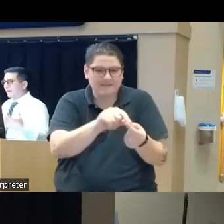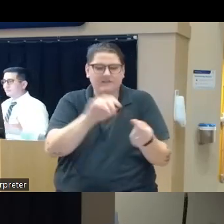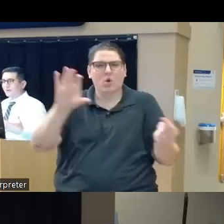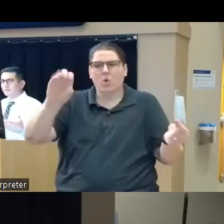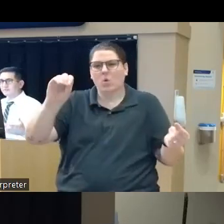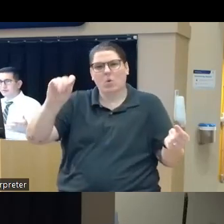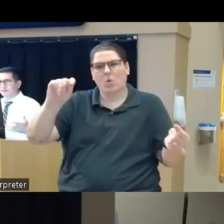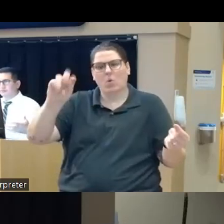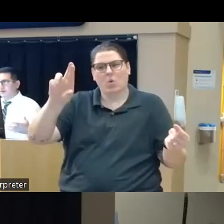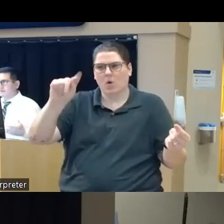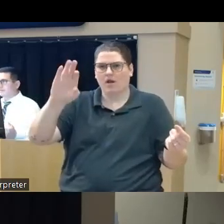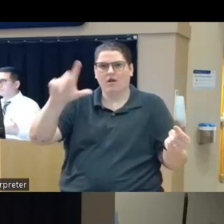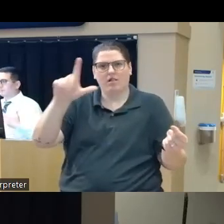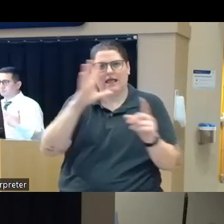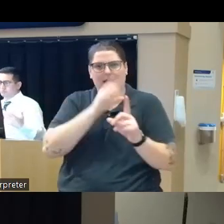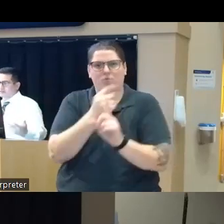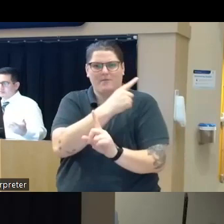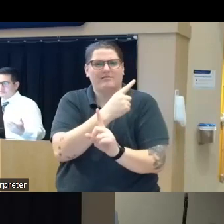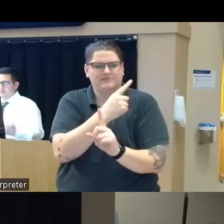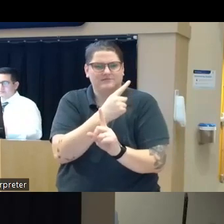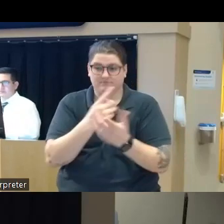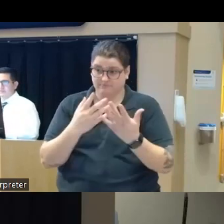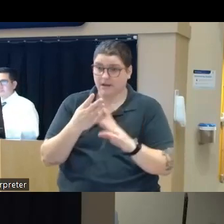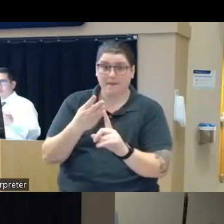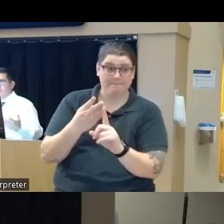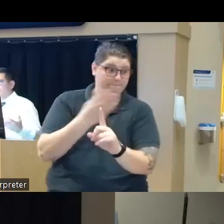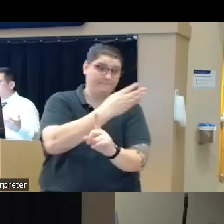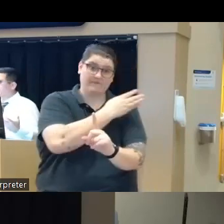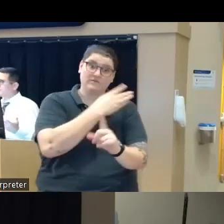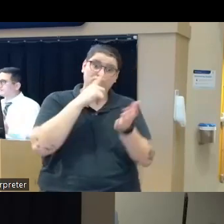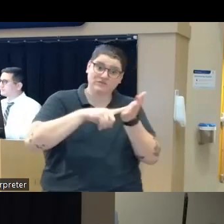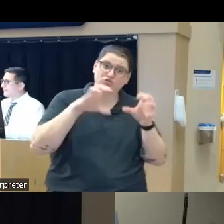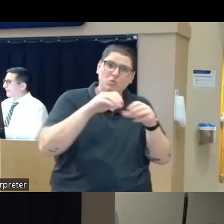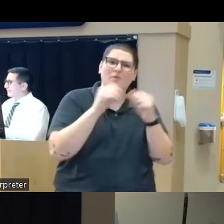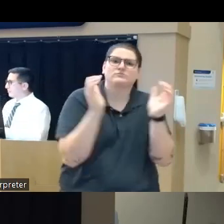abnormalities that are identify people prior to this have done this in smaller sample sizes and